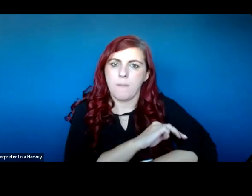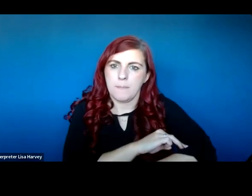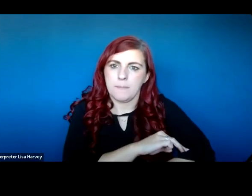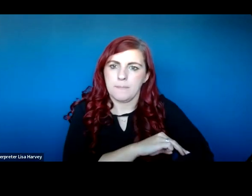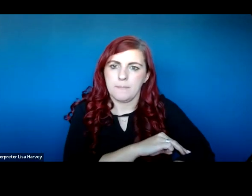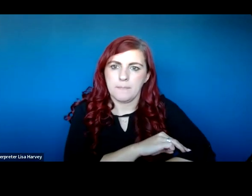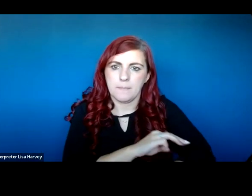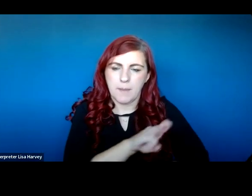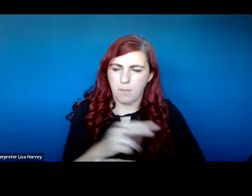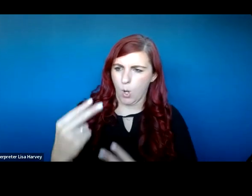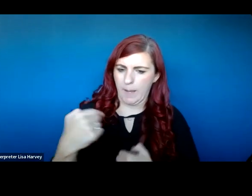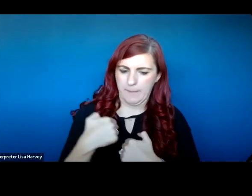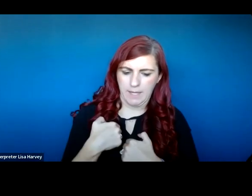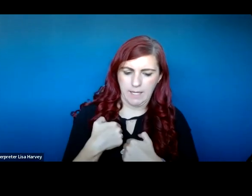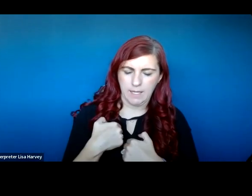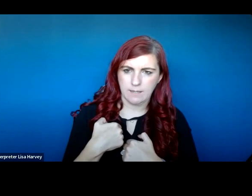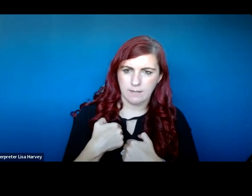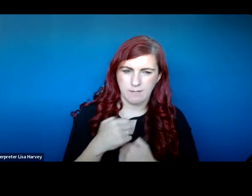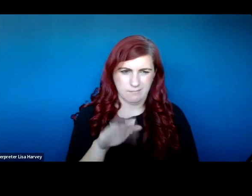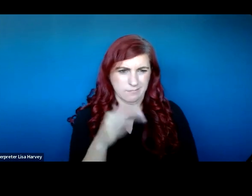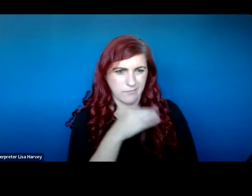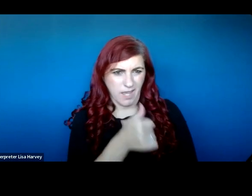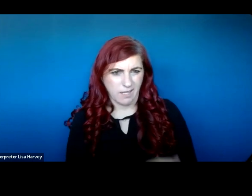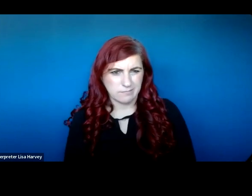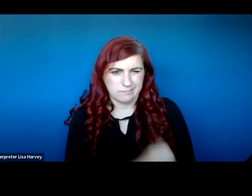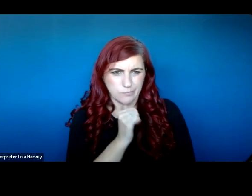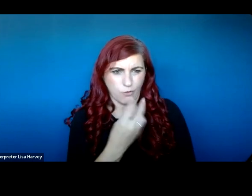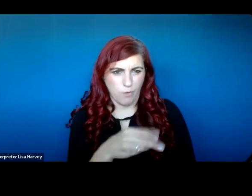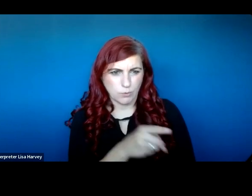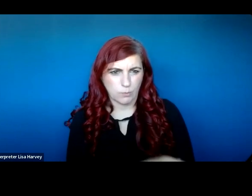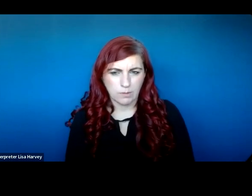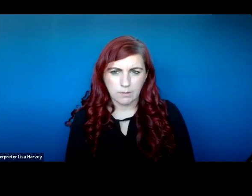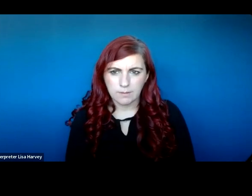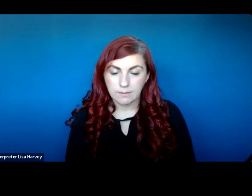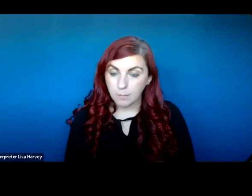People look at me and think there's nothing wrong with him. But there is.